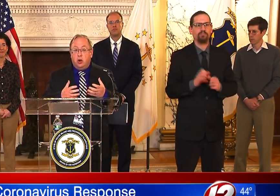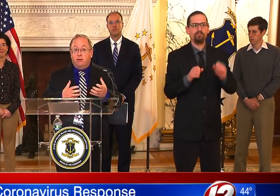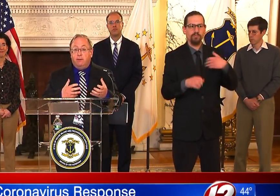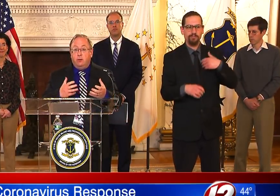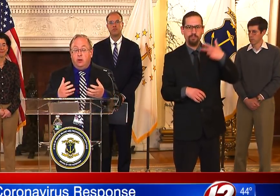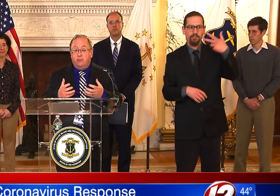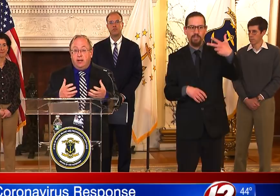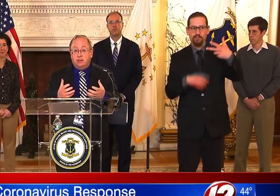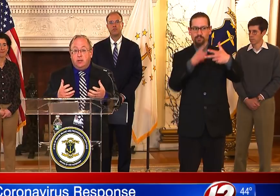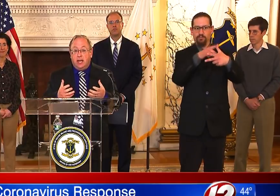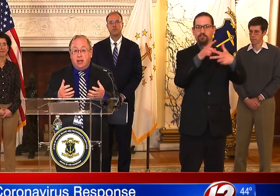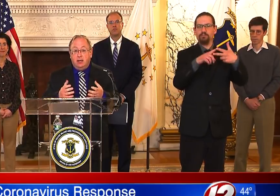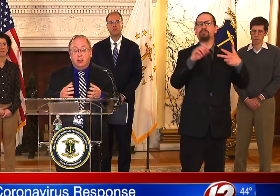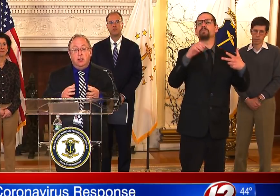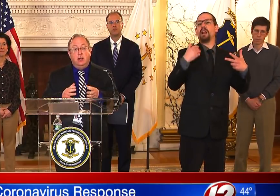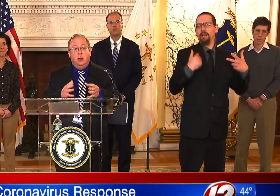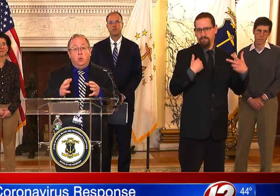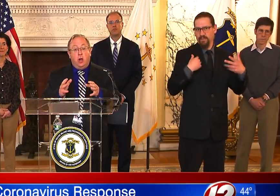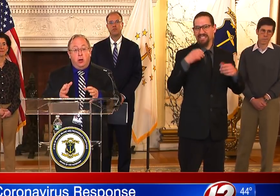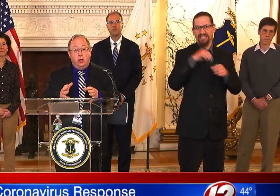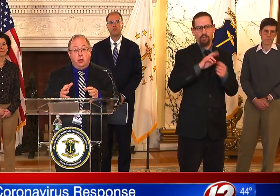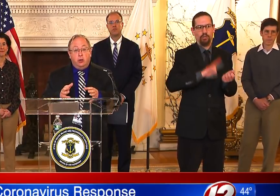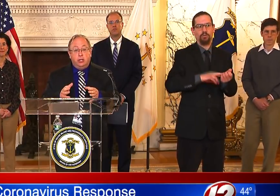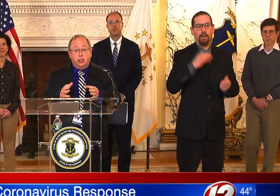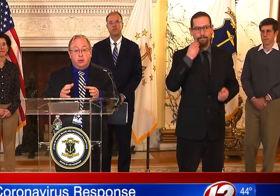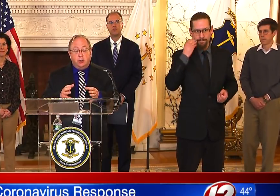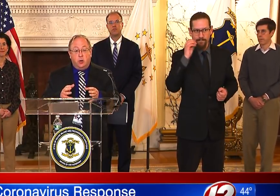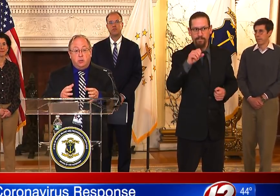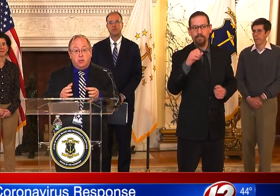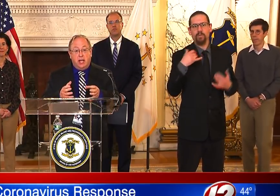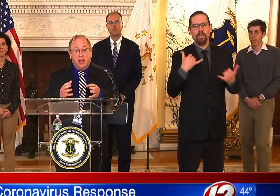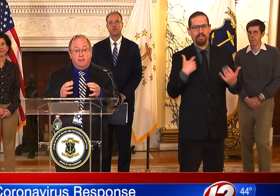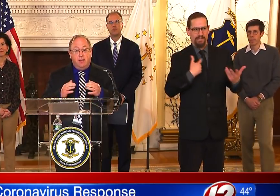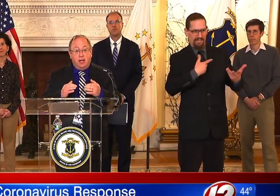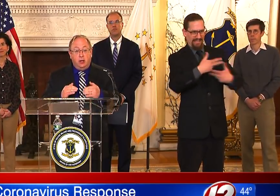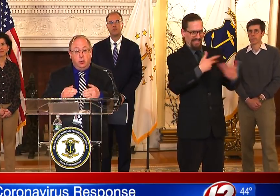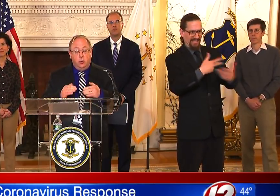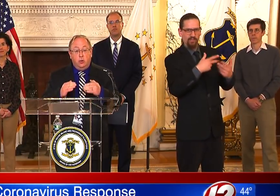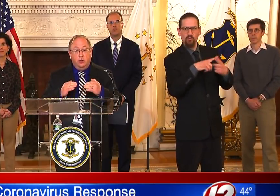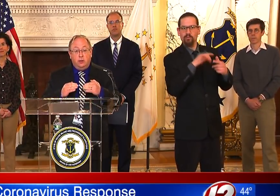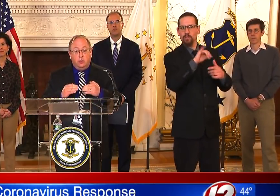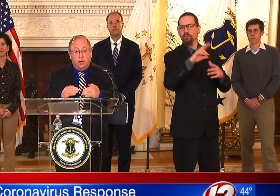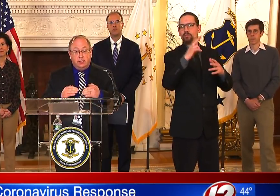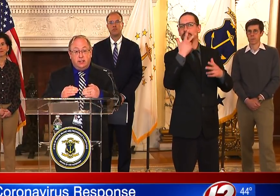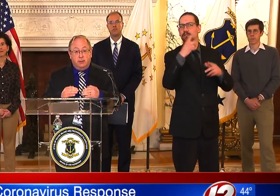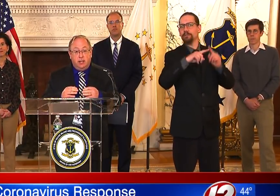WE JUST LEARNED ABOUT CASES IN THREE NURSING HOMES. WE ARE INTERACTING WITH THE MEDICAL DIRECTORS, WE ARE